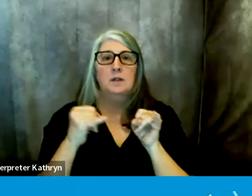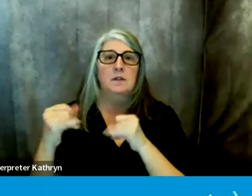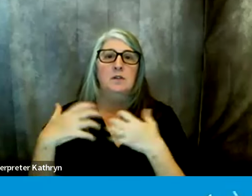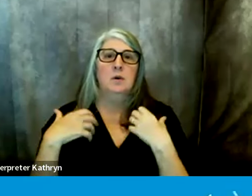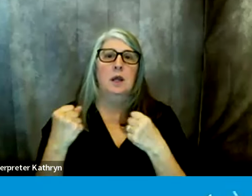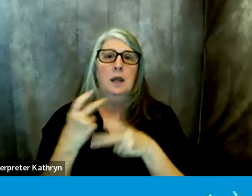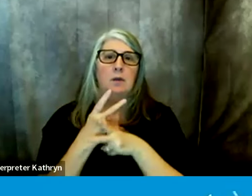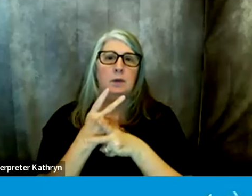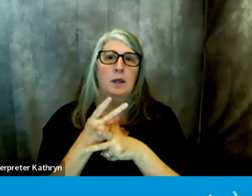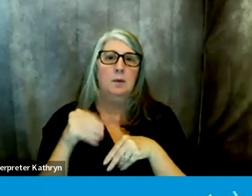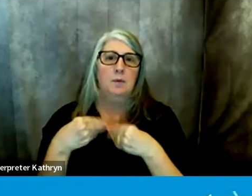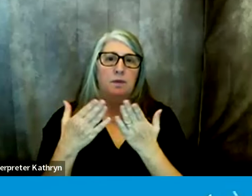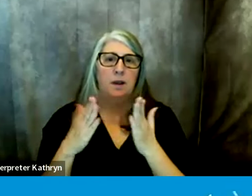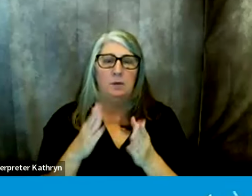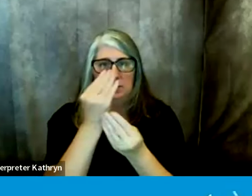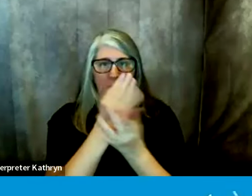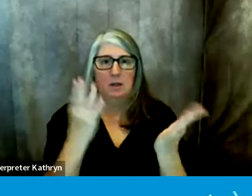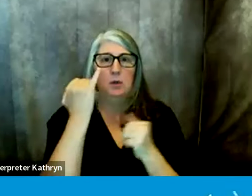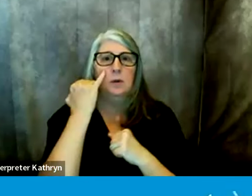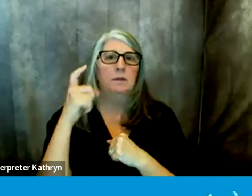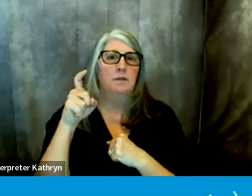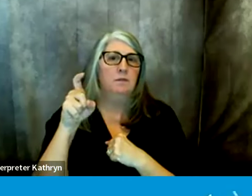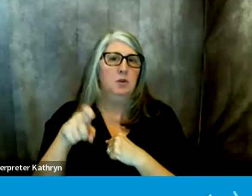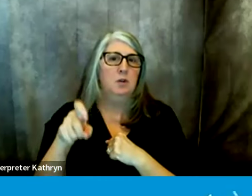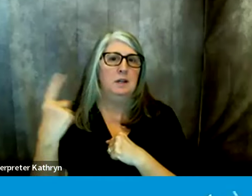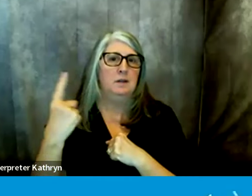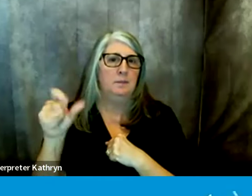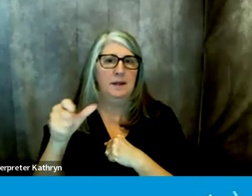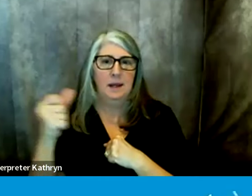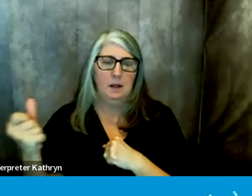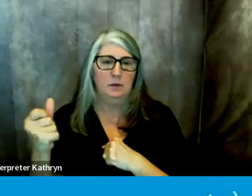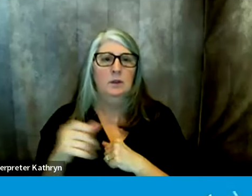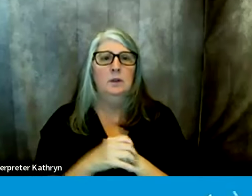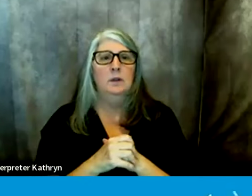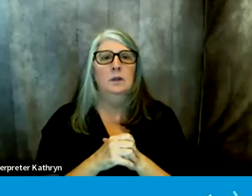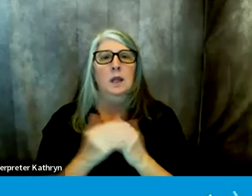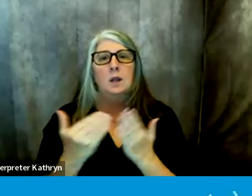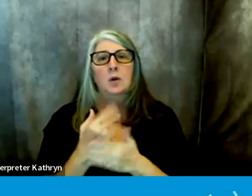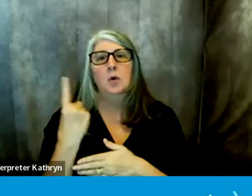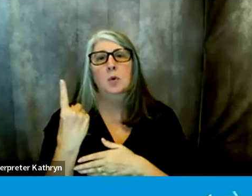if there's anything else that they want done. Like a new one would require more frequent dressing changes.